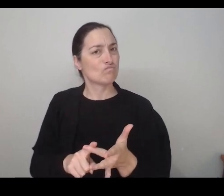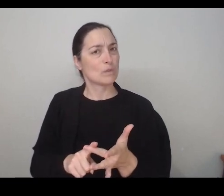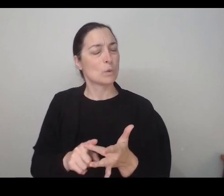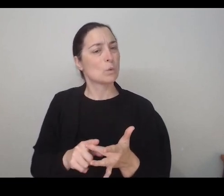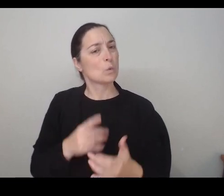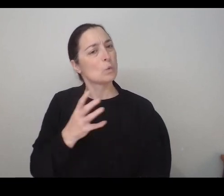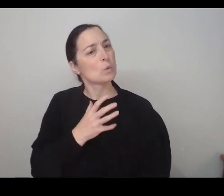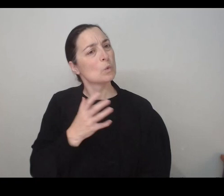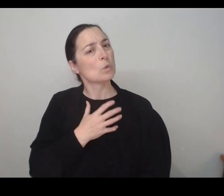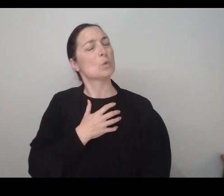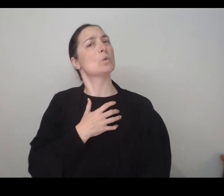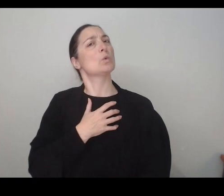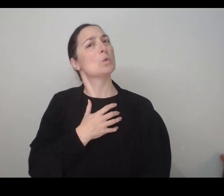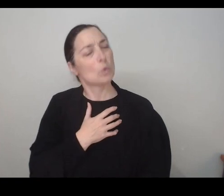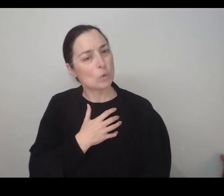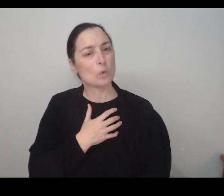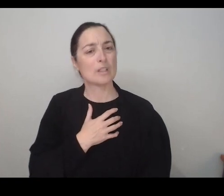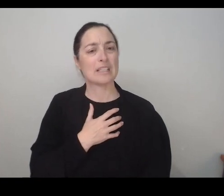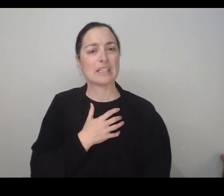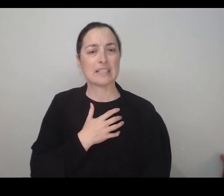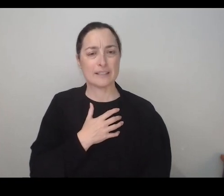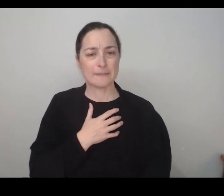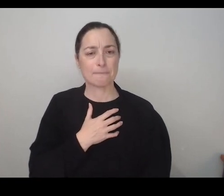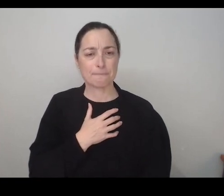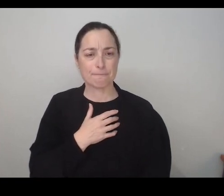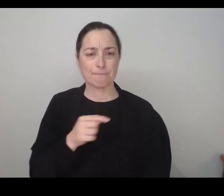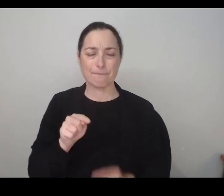"Près du Golgotha" is difficult, "Near Golgotha" is difficult to explain,